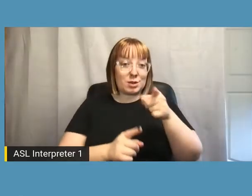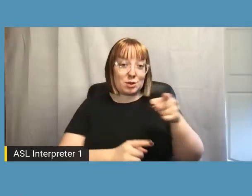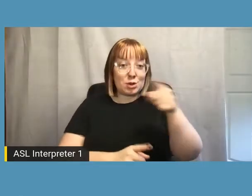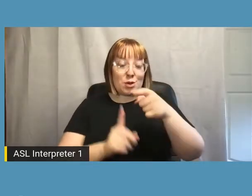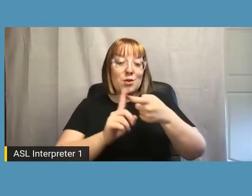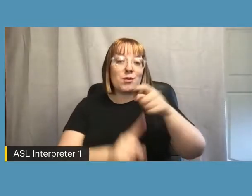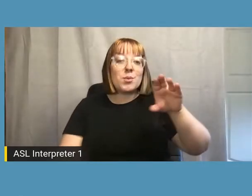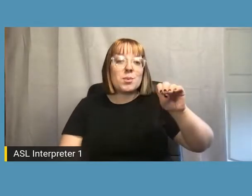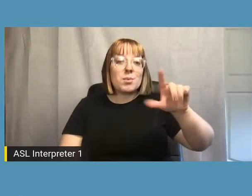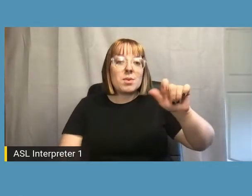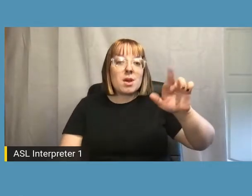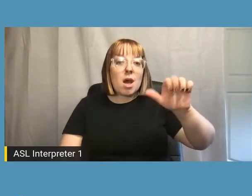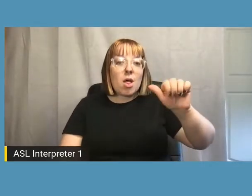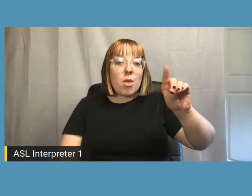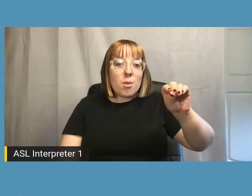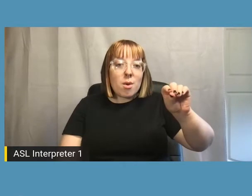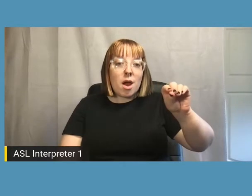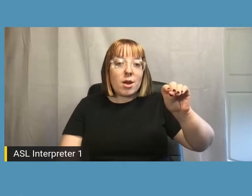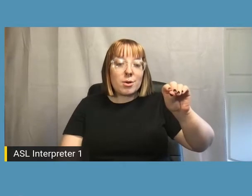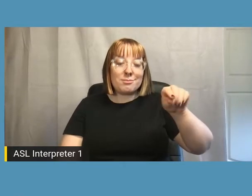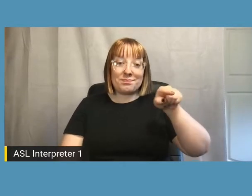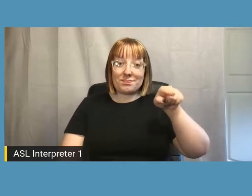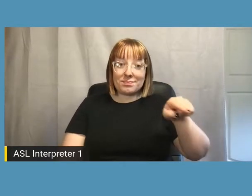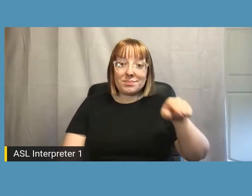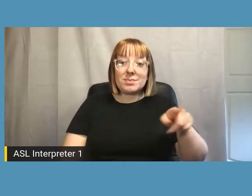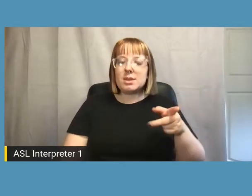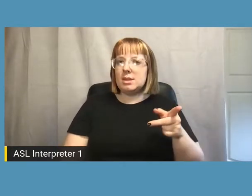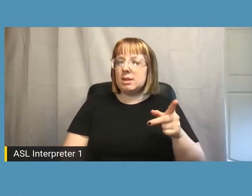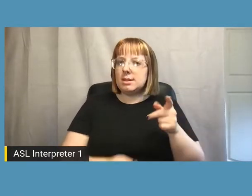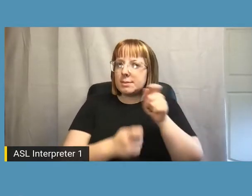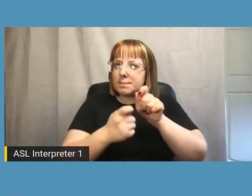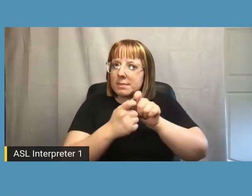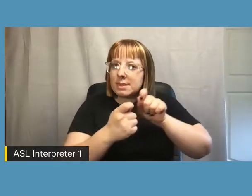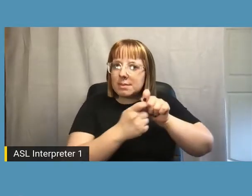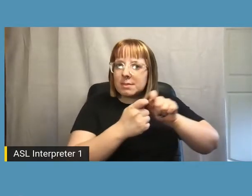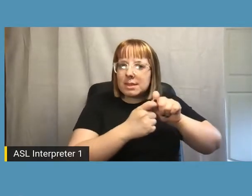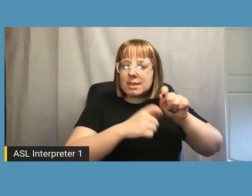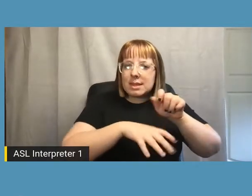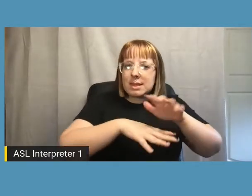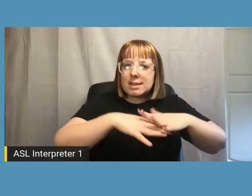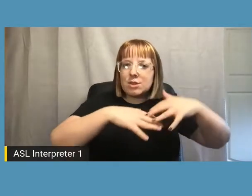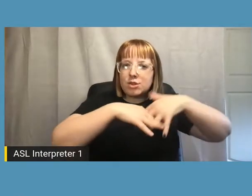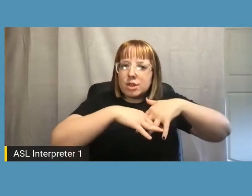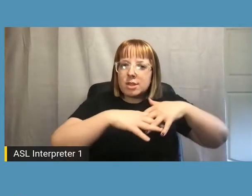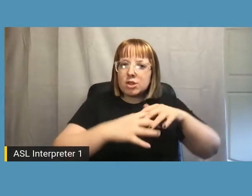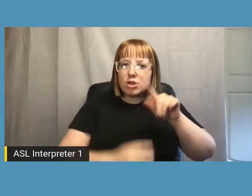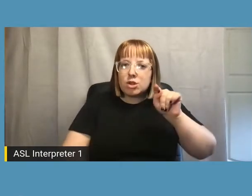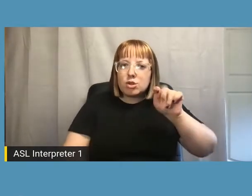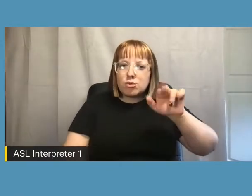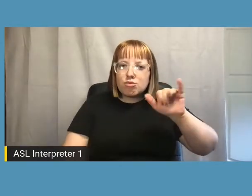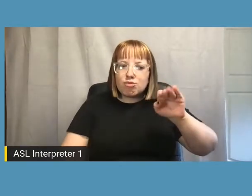historic homelands of the arapaho cheyenne and mute peoples wherever we are each located